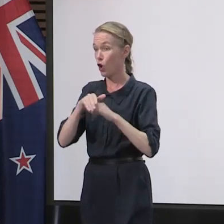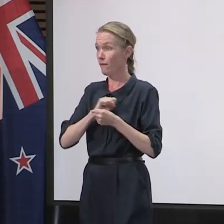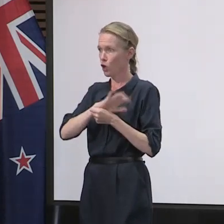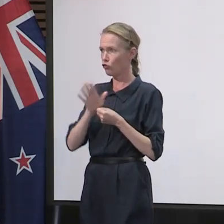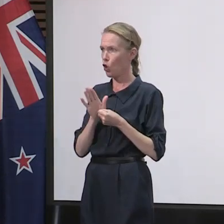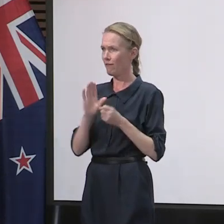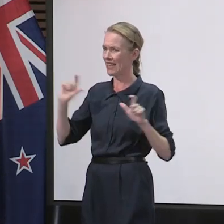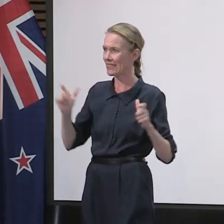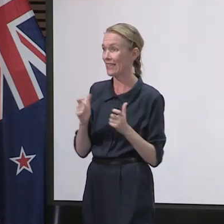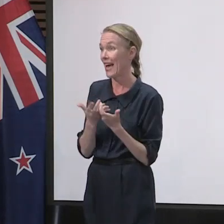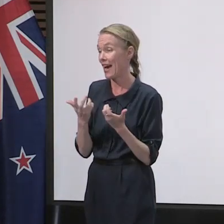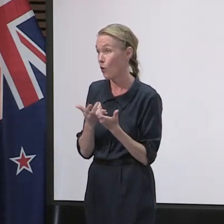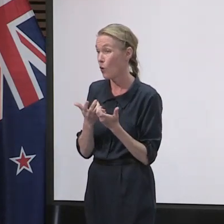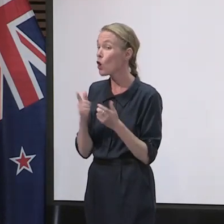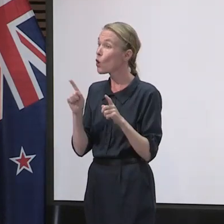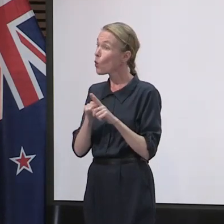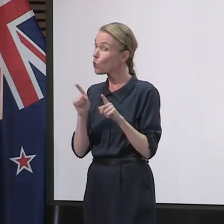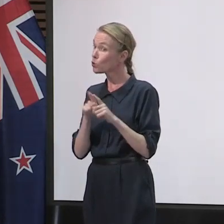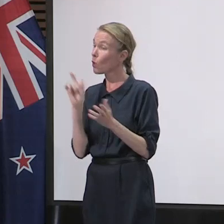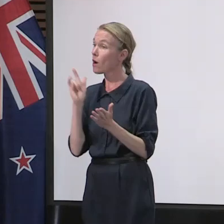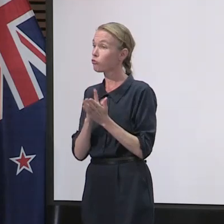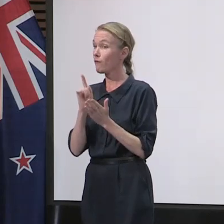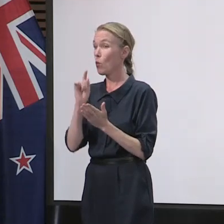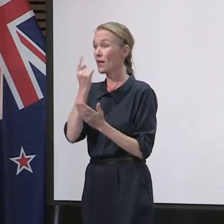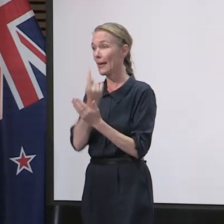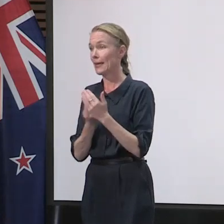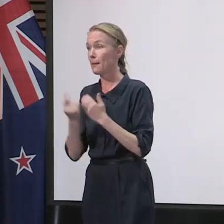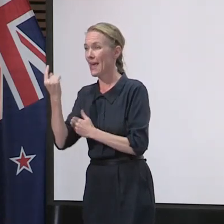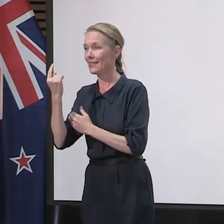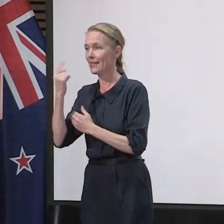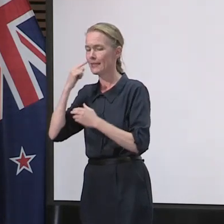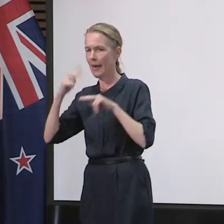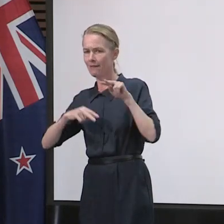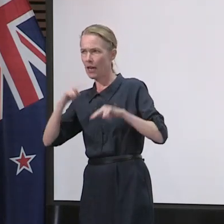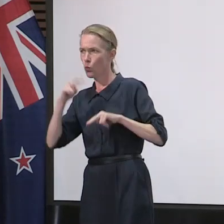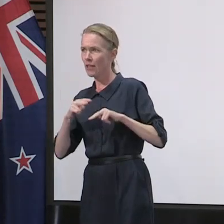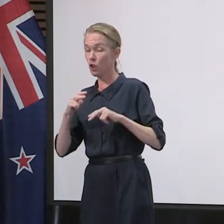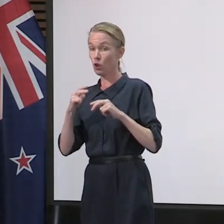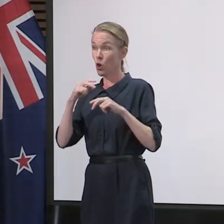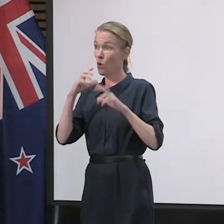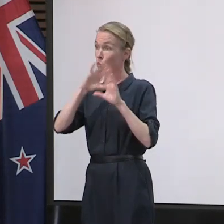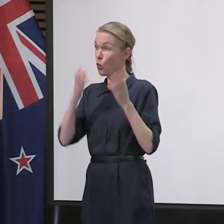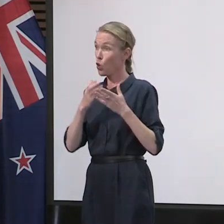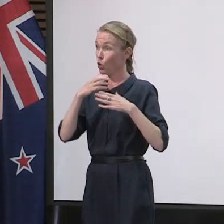features of that, been of great interest, the agreement for an independent evaluation